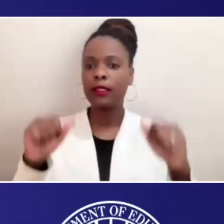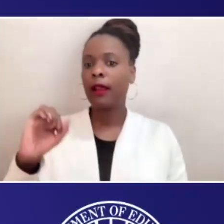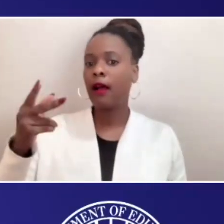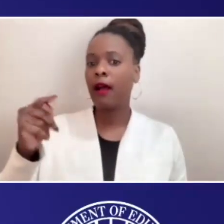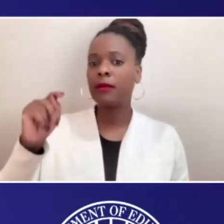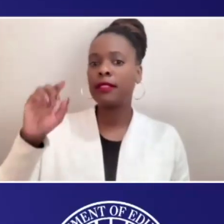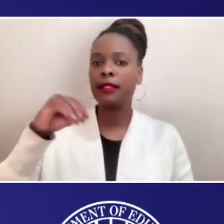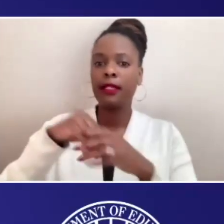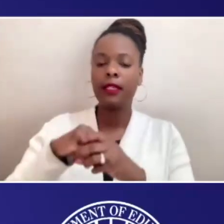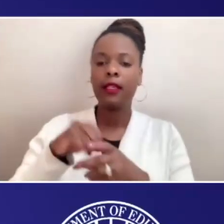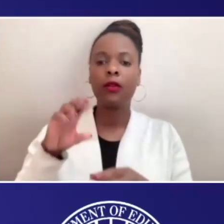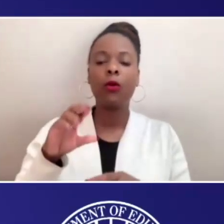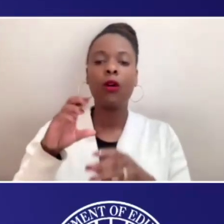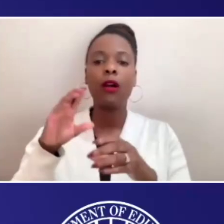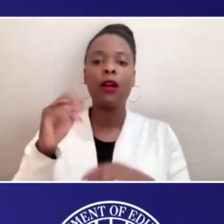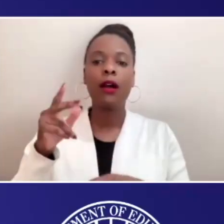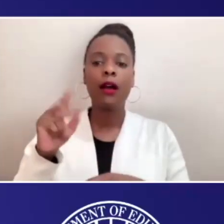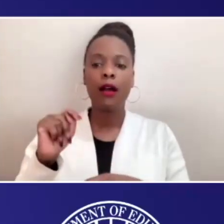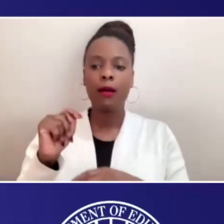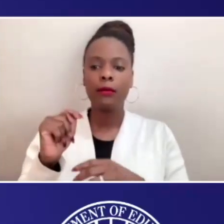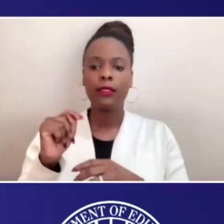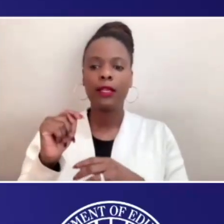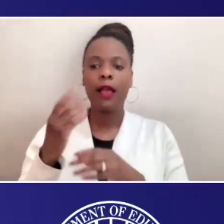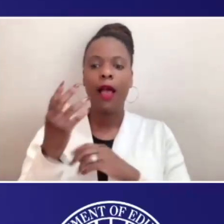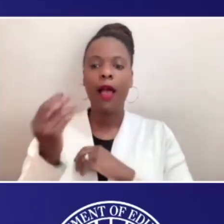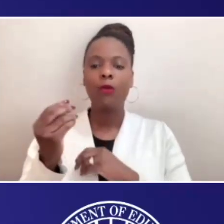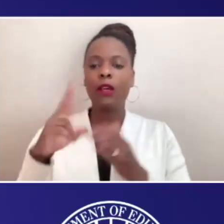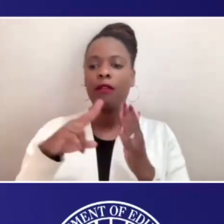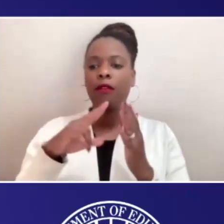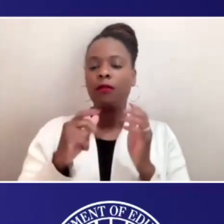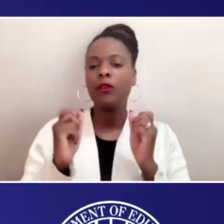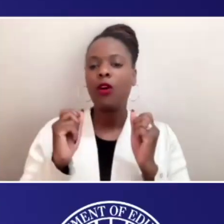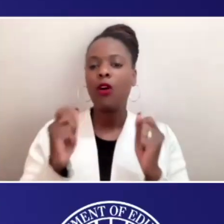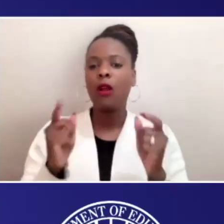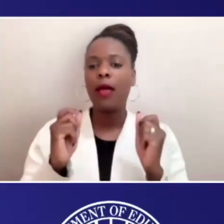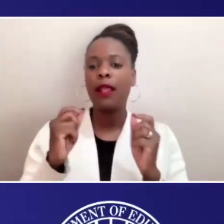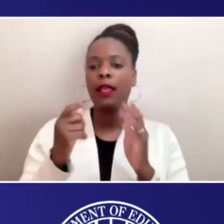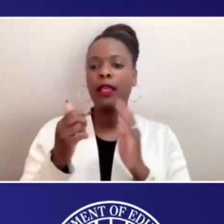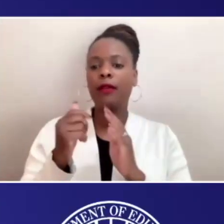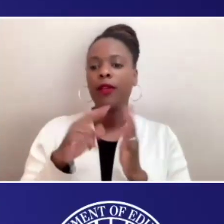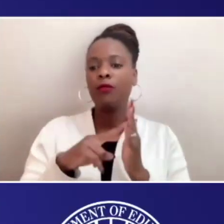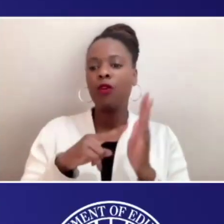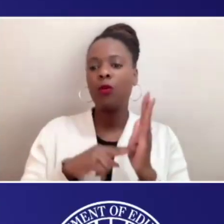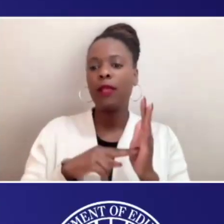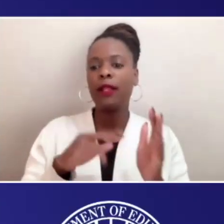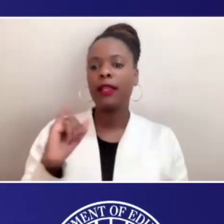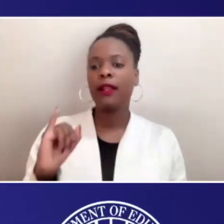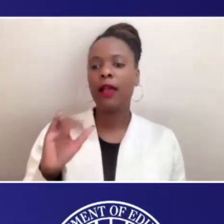auto-enrollment into IDR upon successful completion of rehabilitation. And they are taking that under advisement. So we will discuss at the next session.